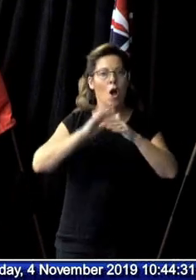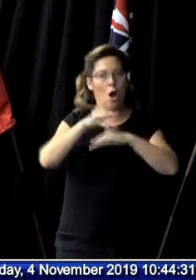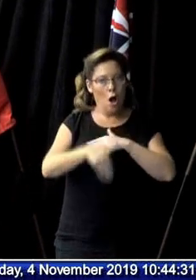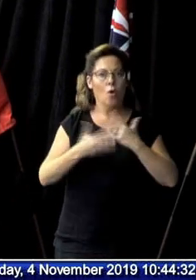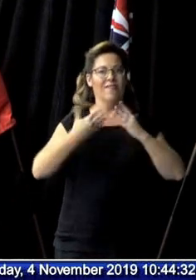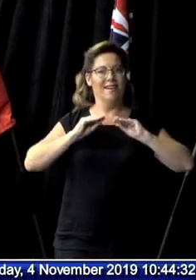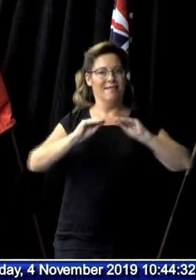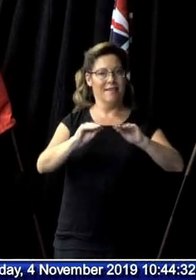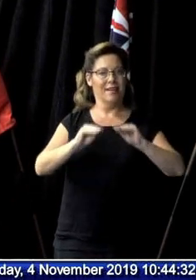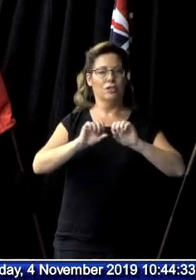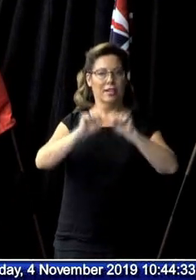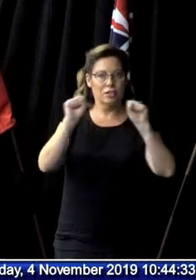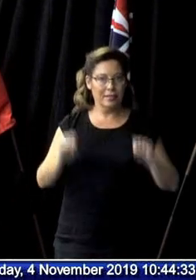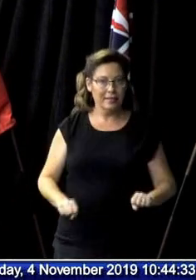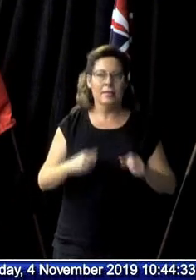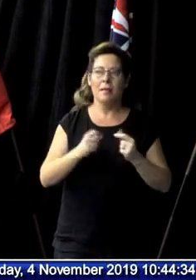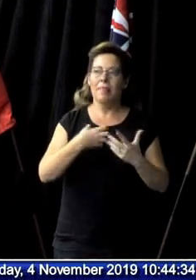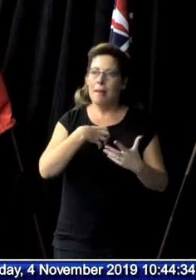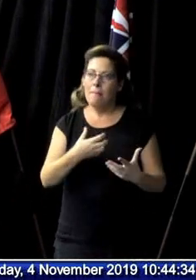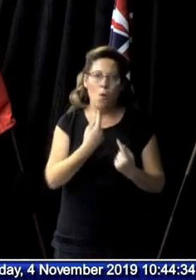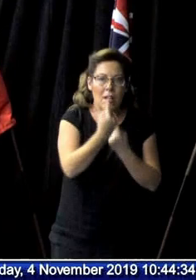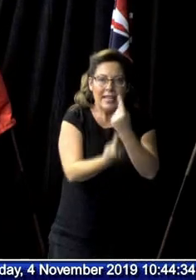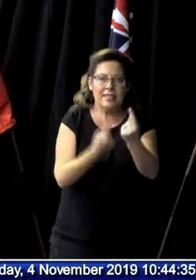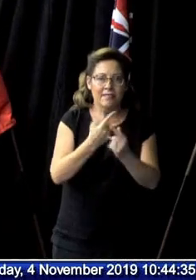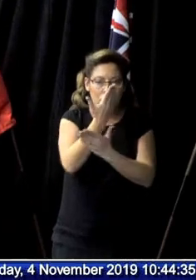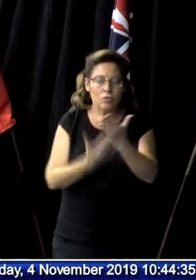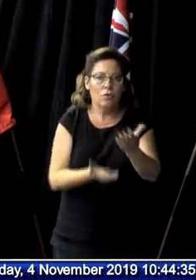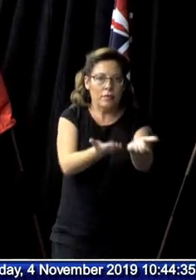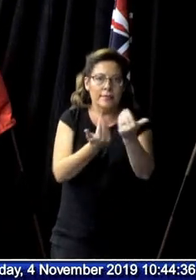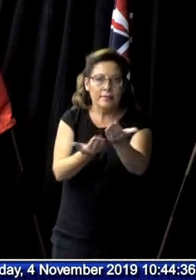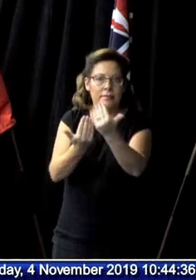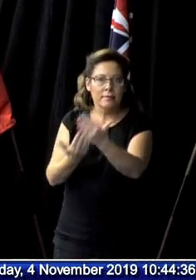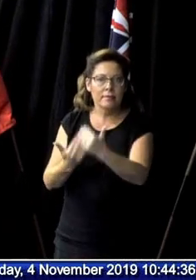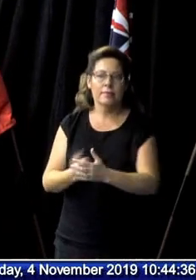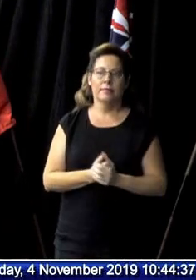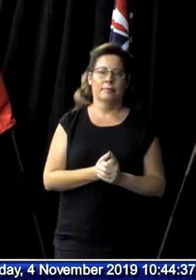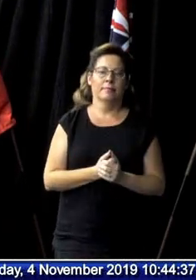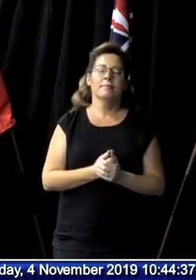can be told so we are better able to achieve our objectives. Dr Mellifont.